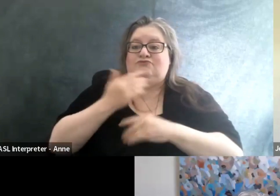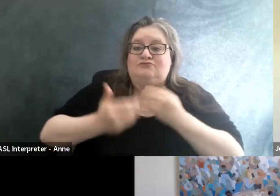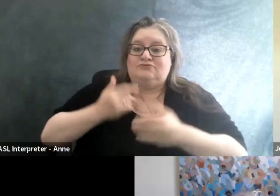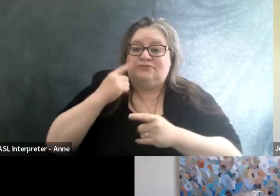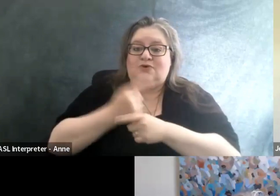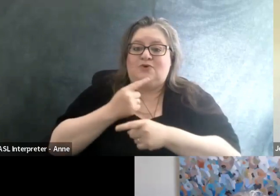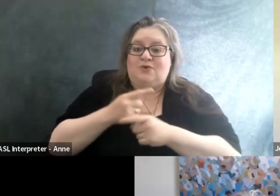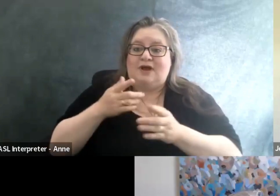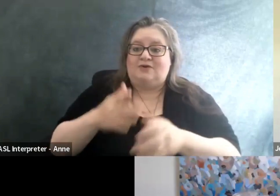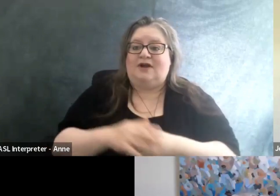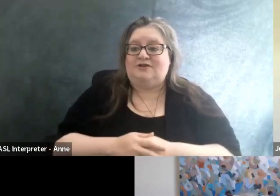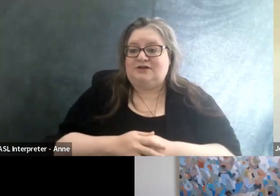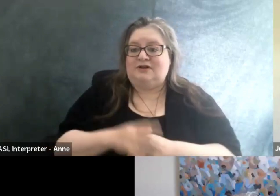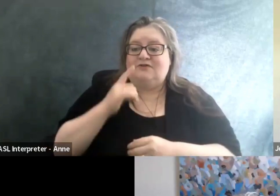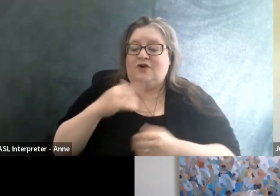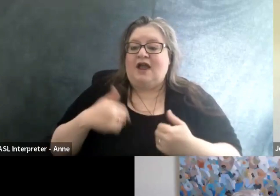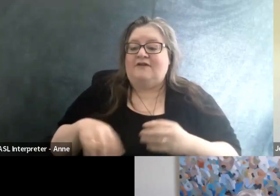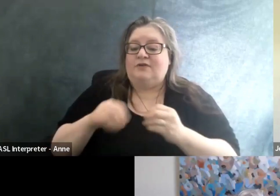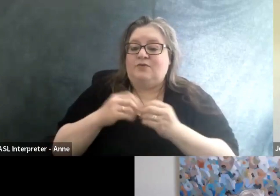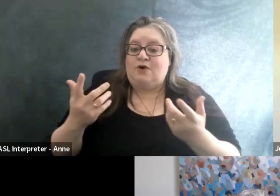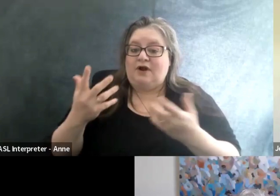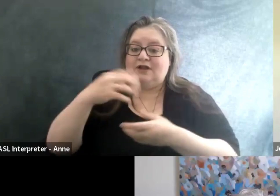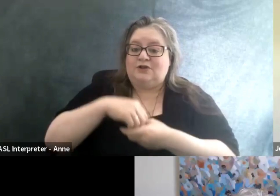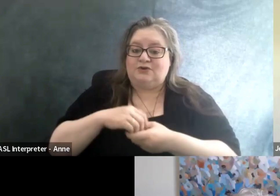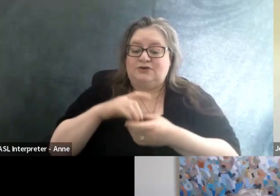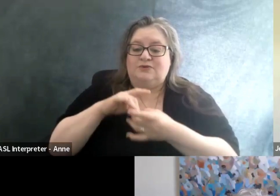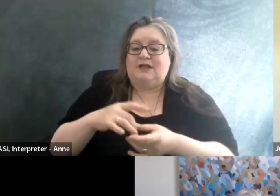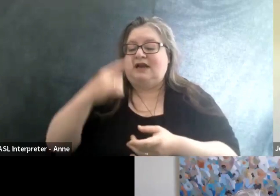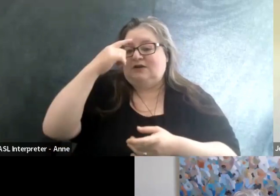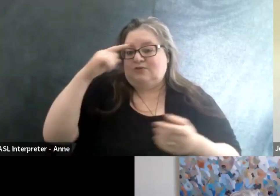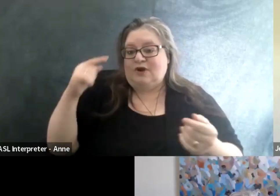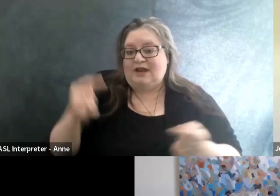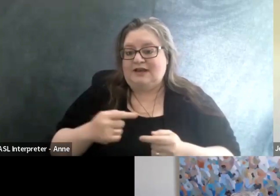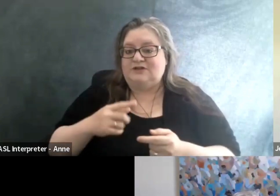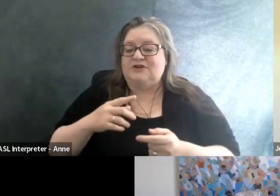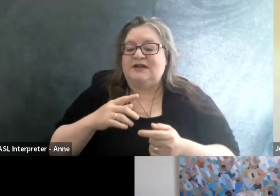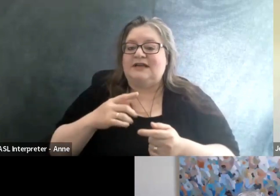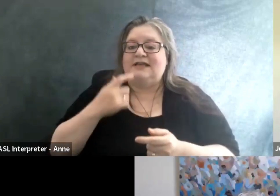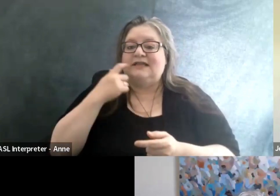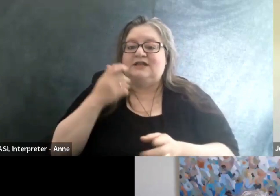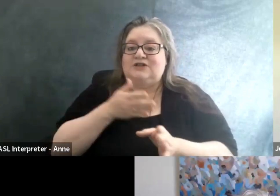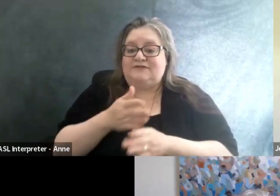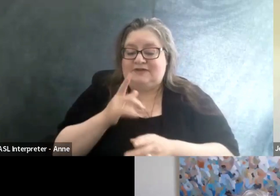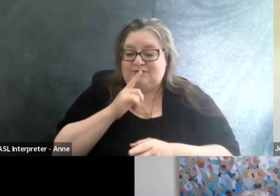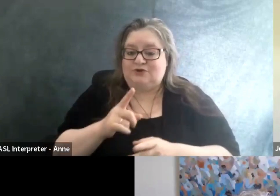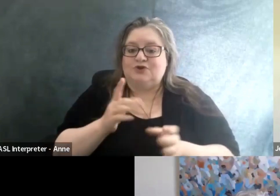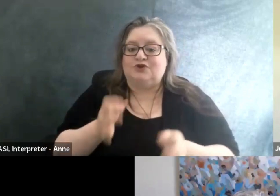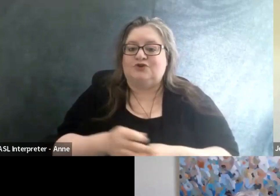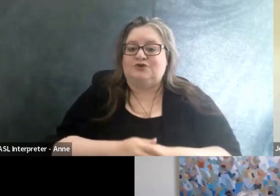for having more inclusion related to brain injury in the addiction field for sure. So